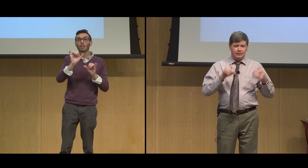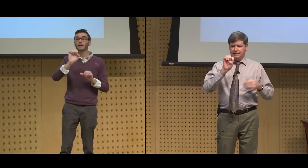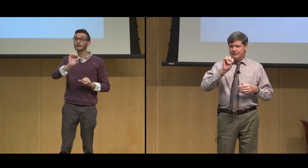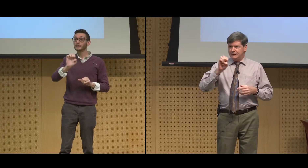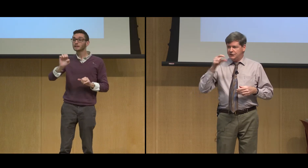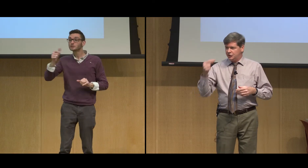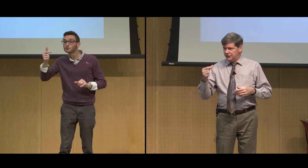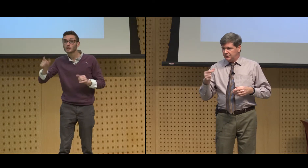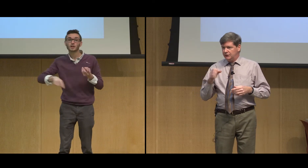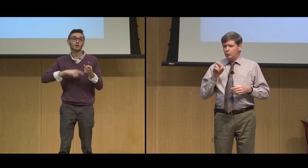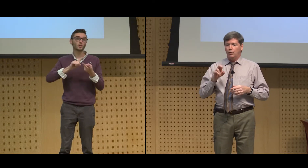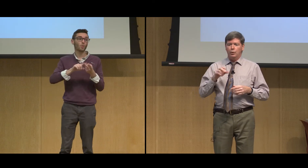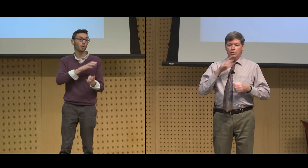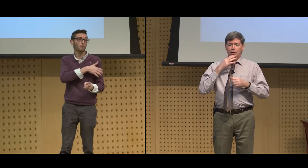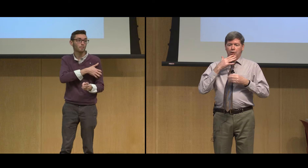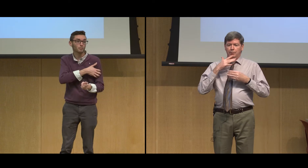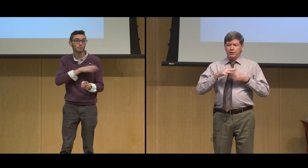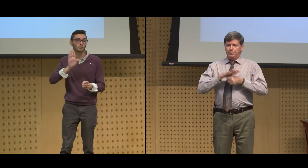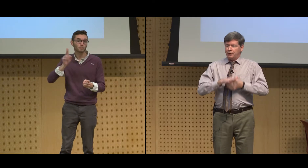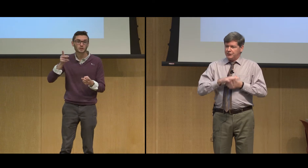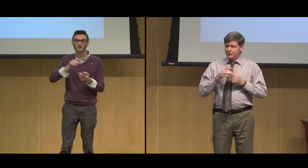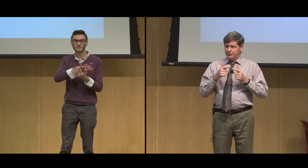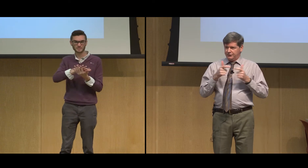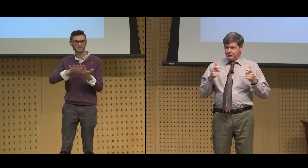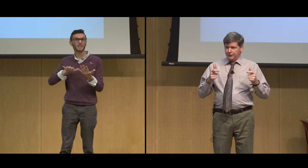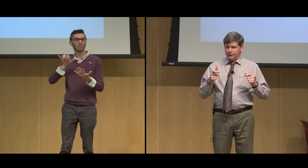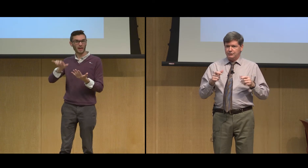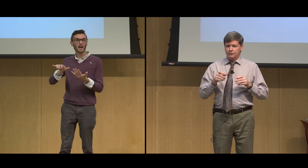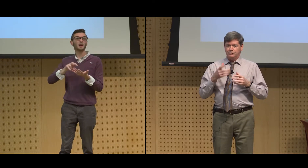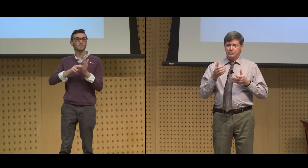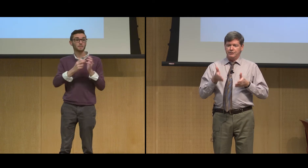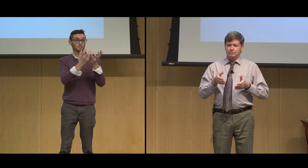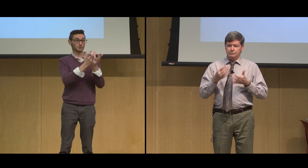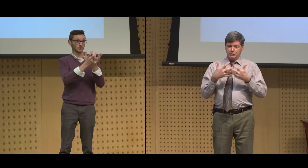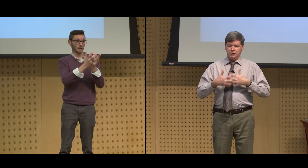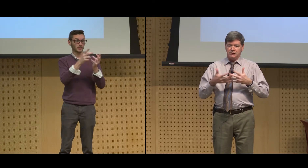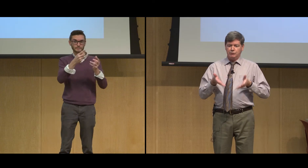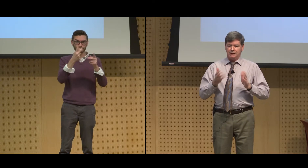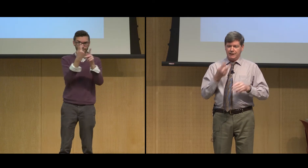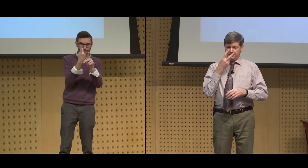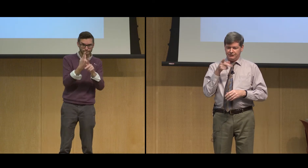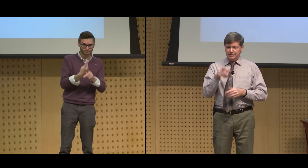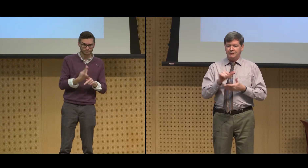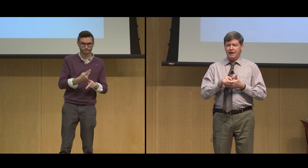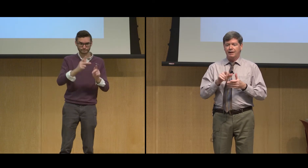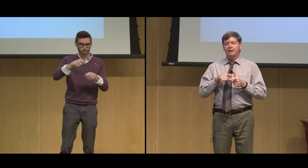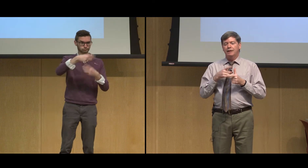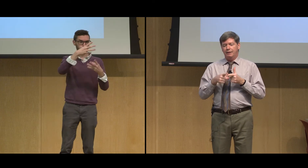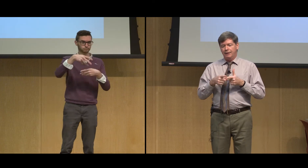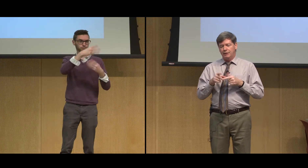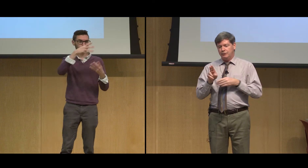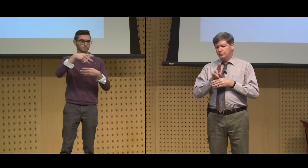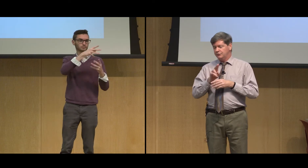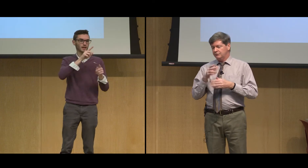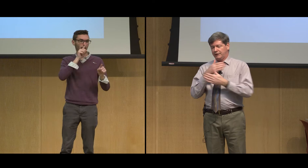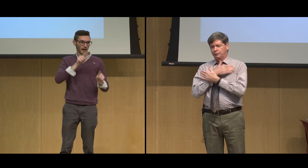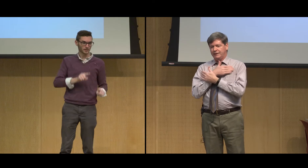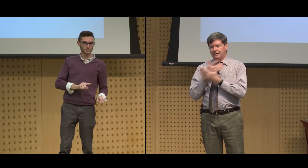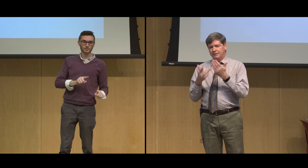like, uh, EEG or blood pressure, et cetera, to-- so the machine will allow you to see that